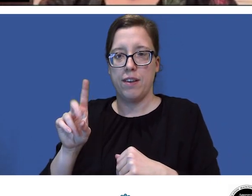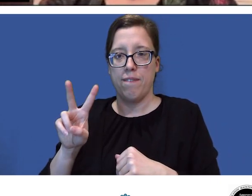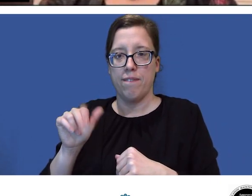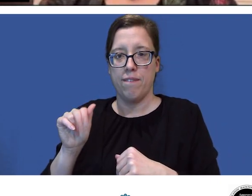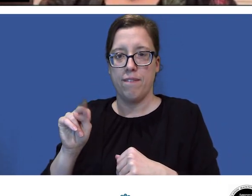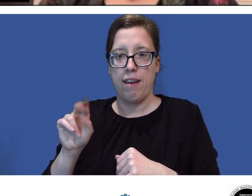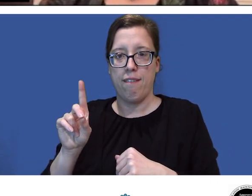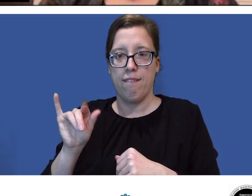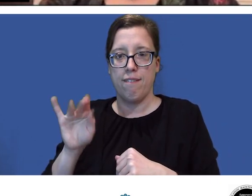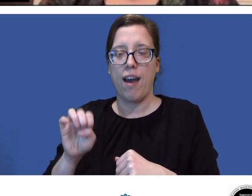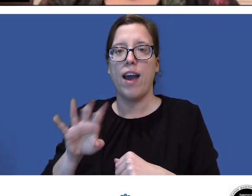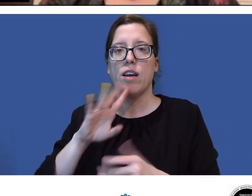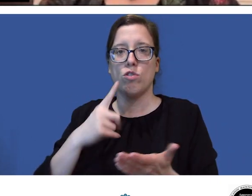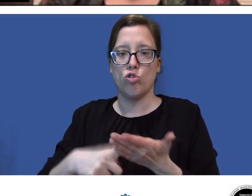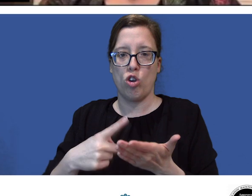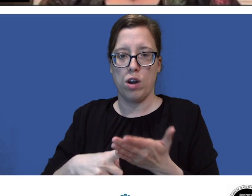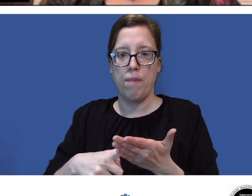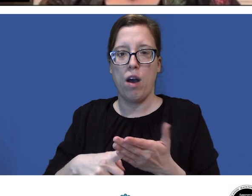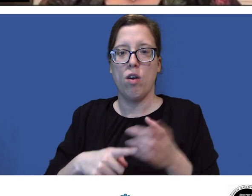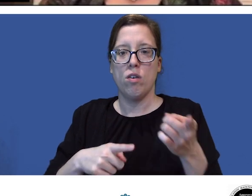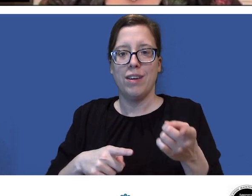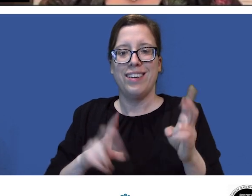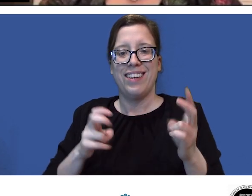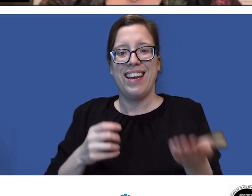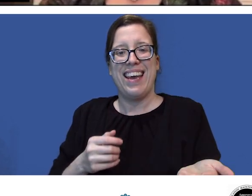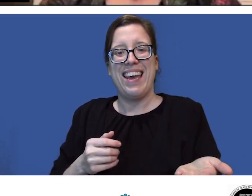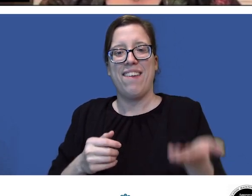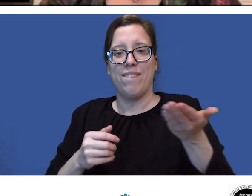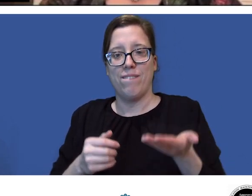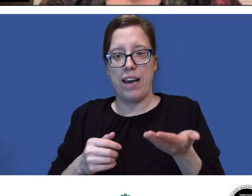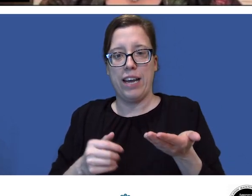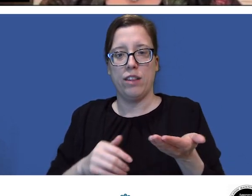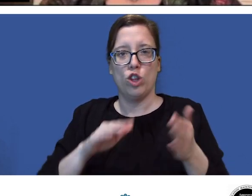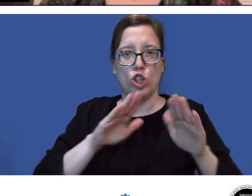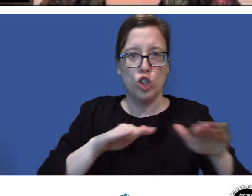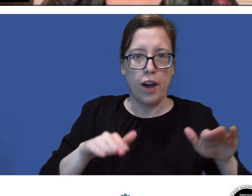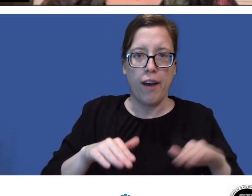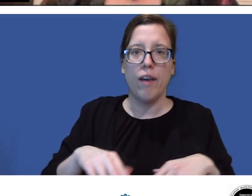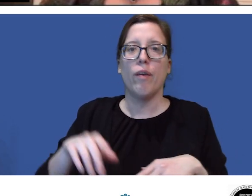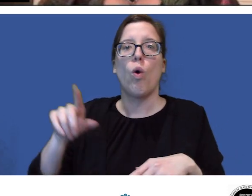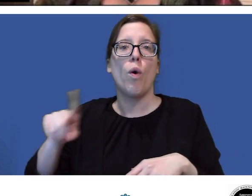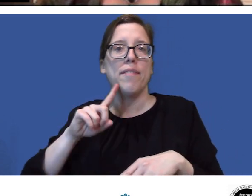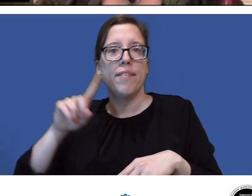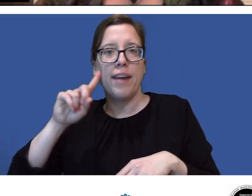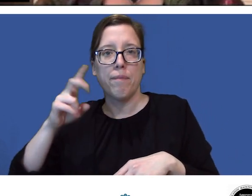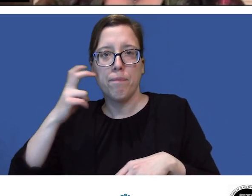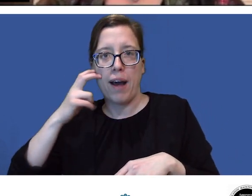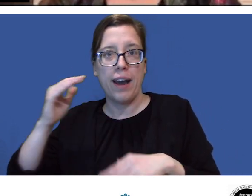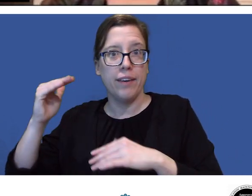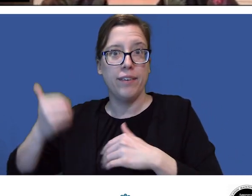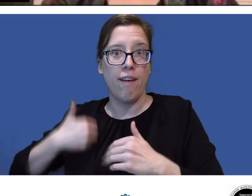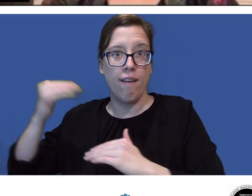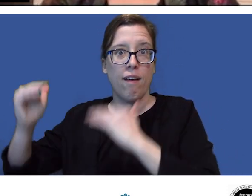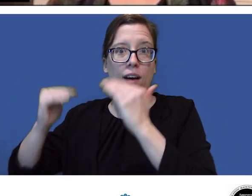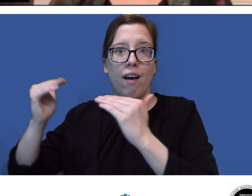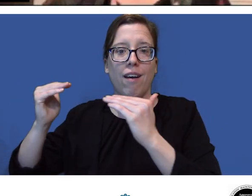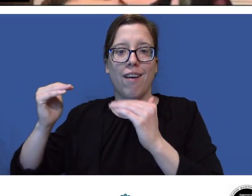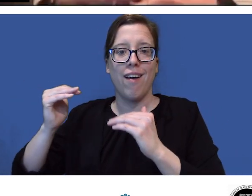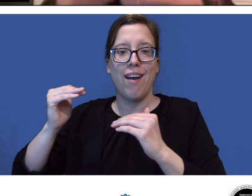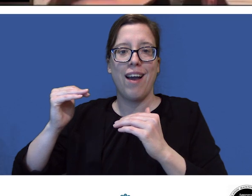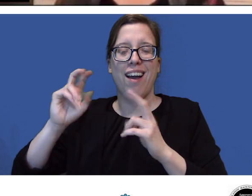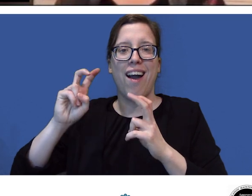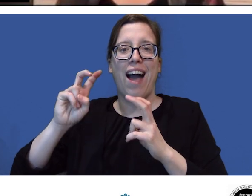need to invite the child who is deafblind or invite the young adult who is deafblind out.